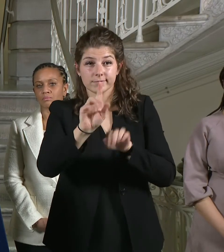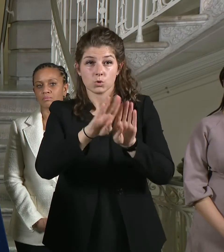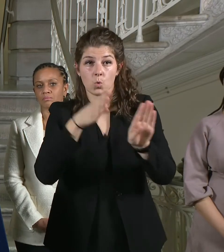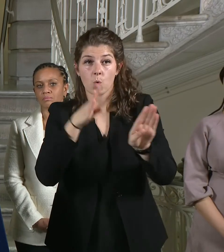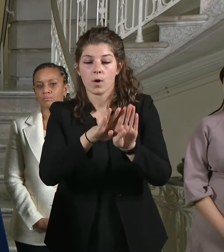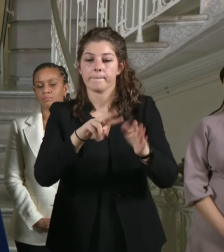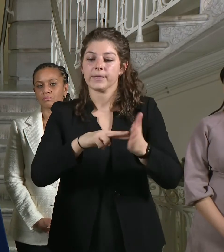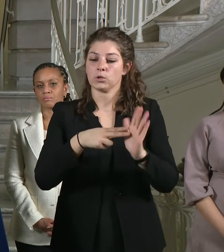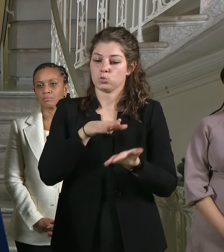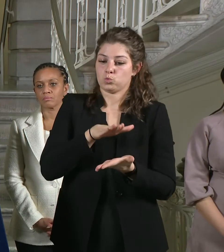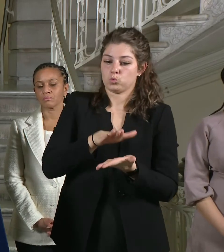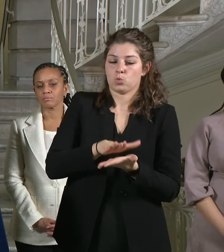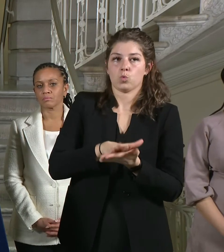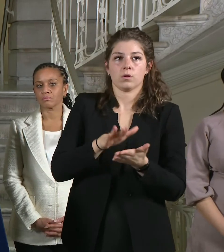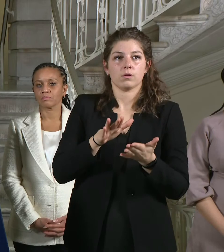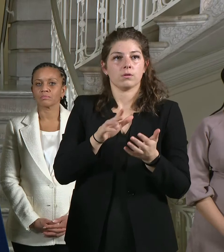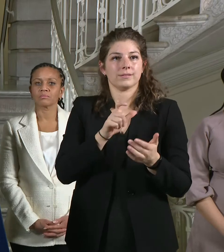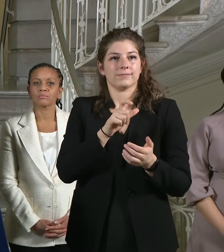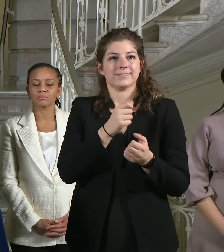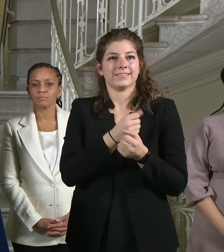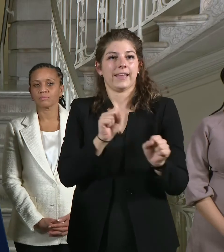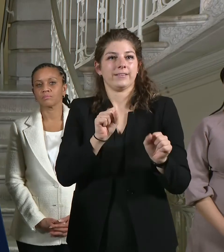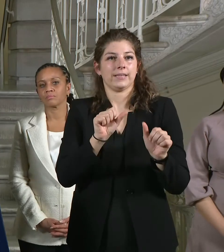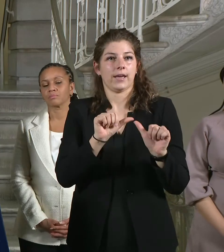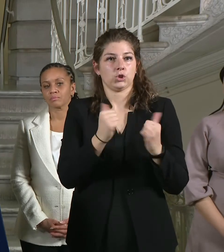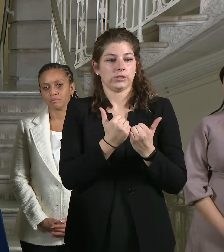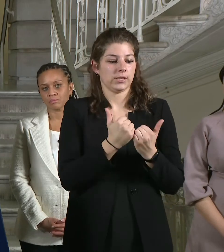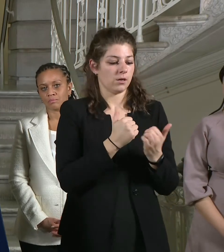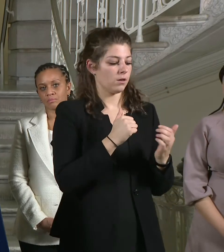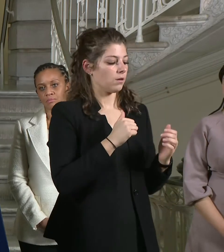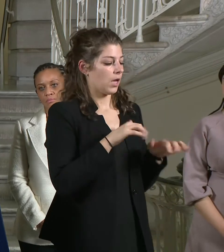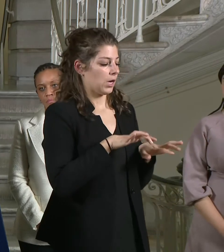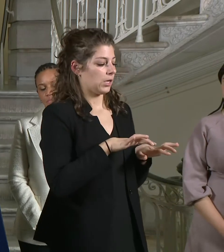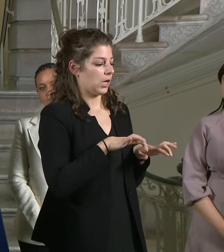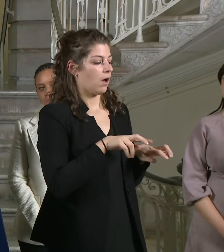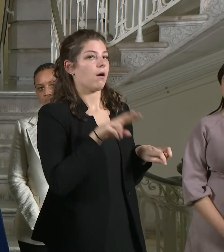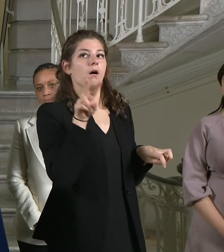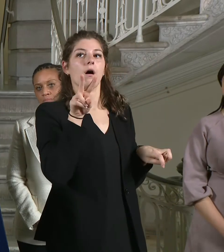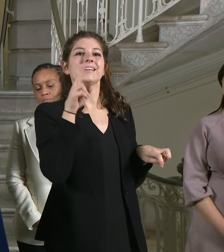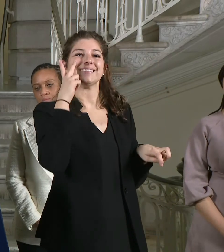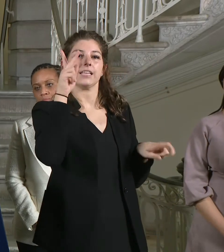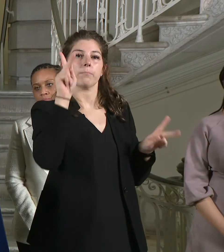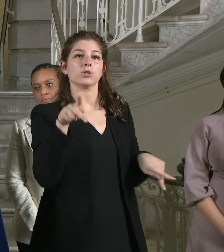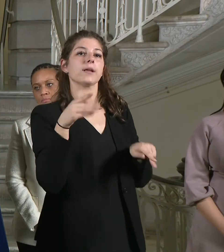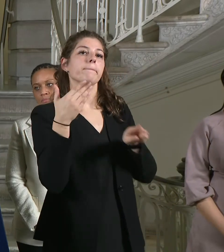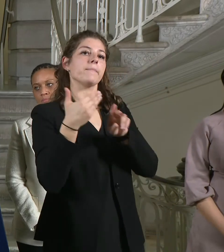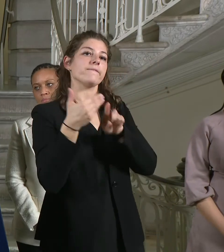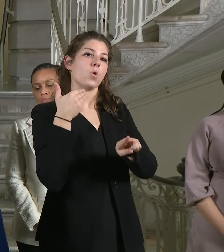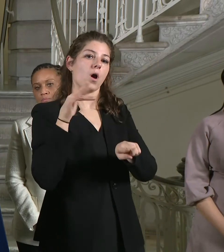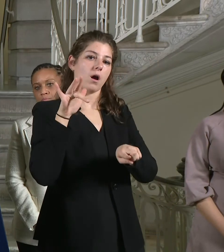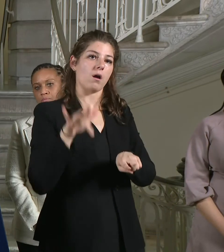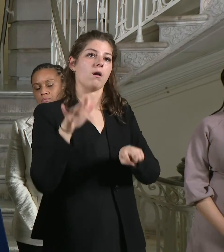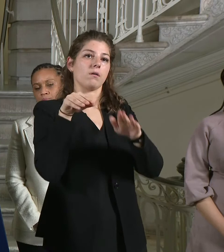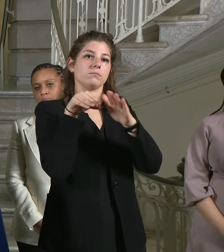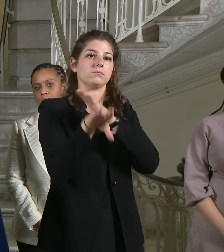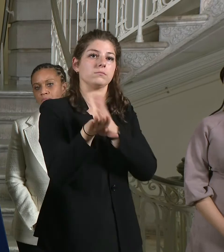LOCKED AND PUT A CAMERA WITH A BUZZER SYSTEM ON THE FRONT DOOR THAT ALLOWS